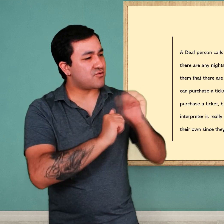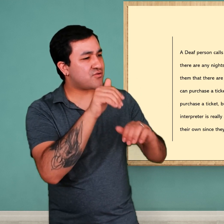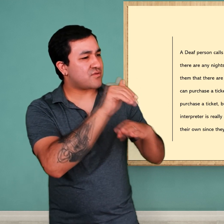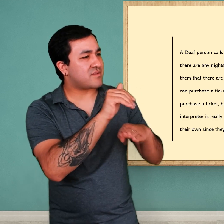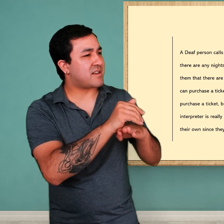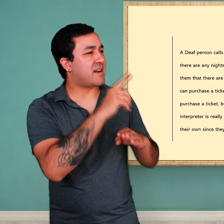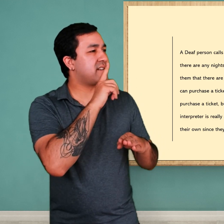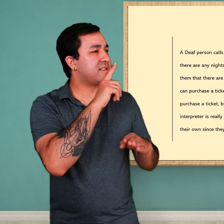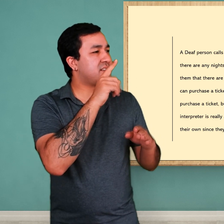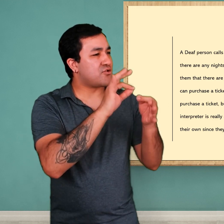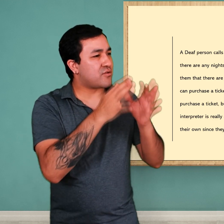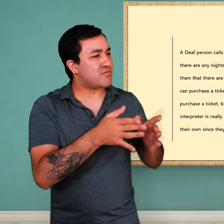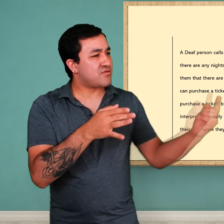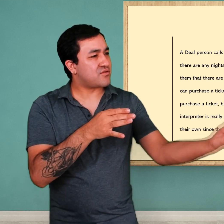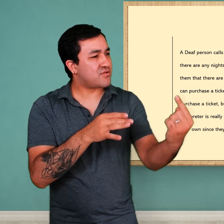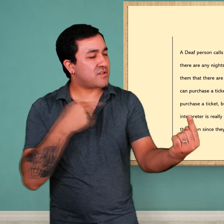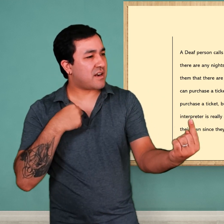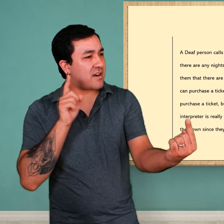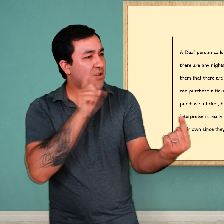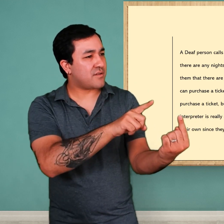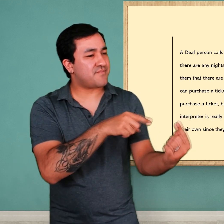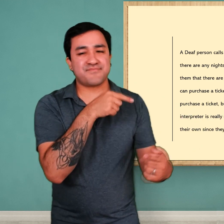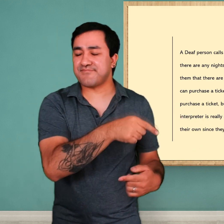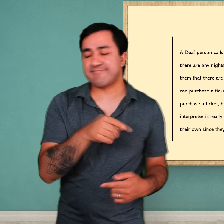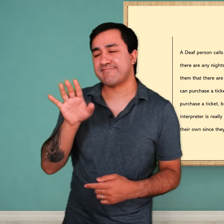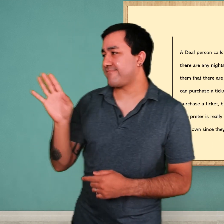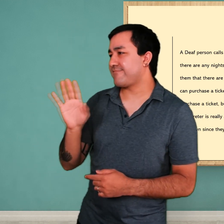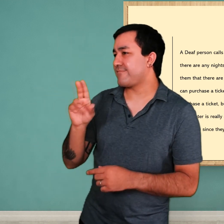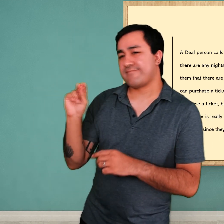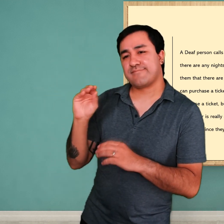The theatre informs them that there are no nights with an interpreter scheduled.